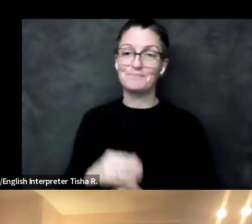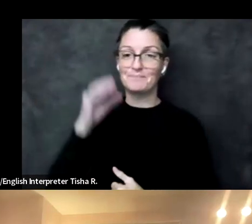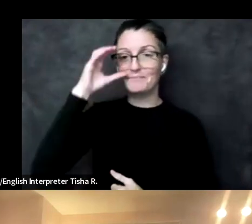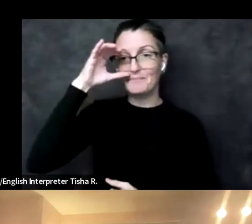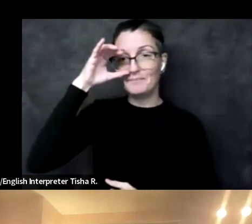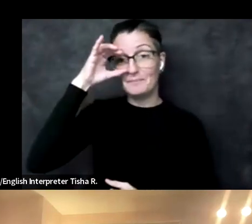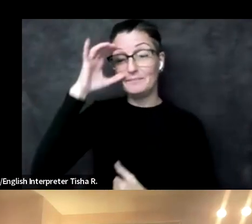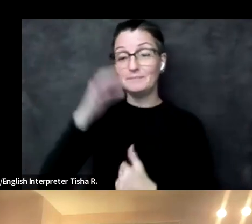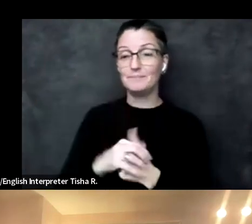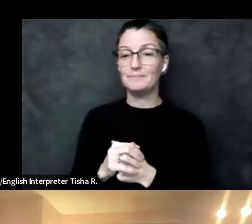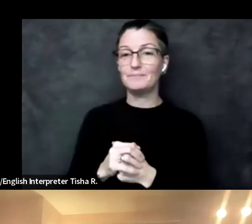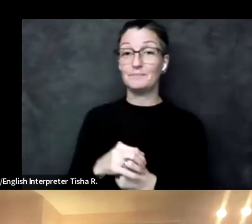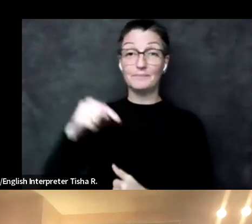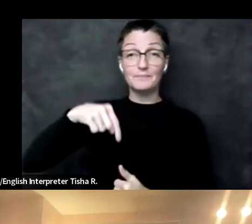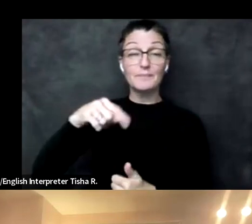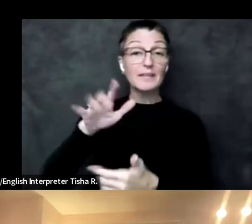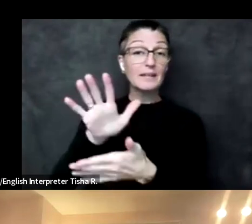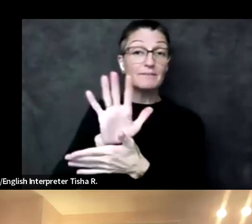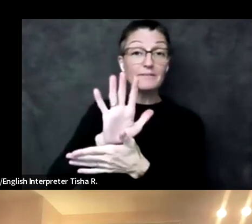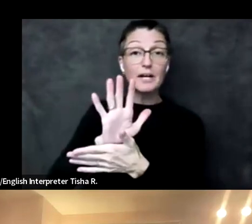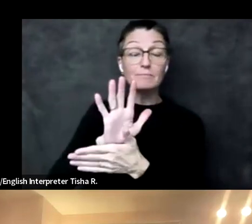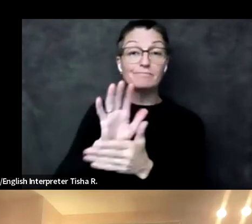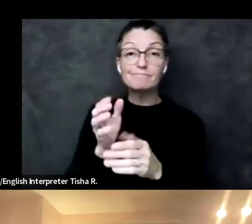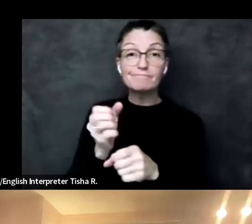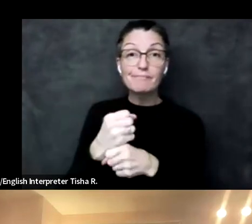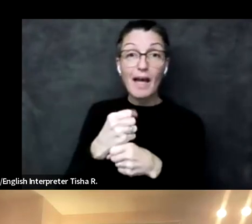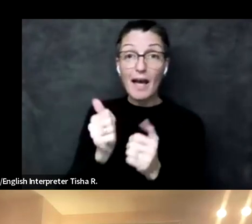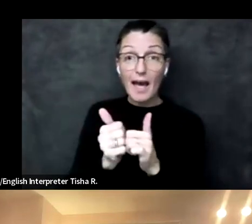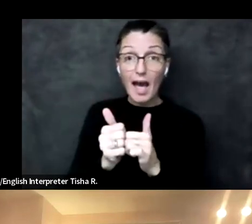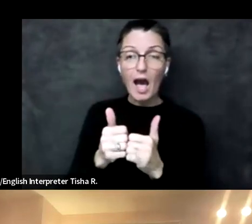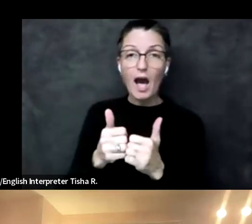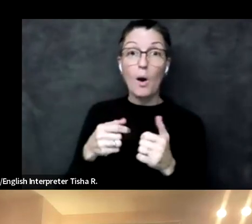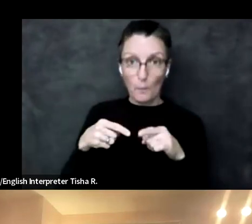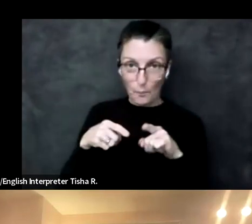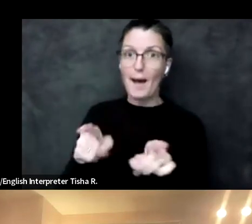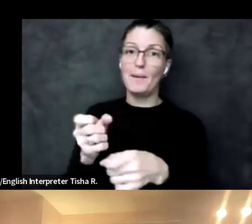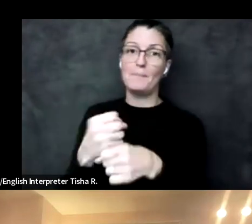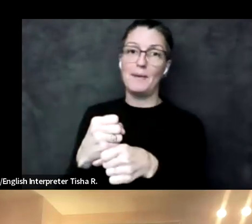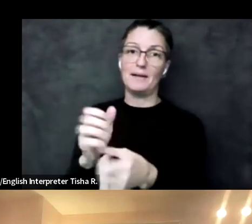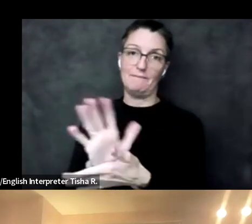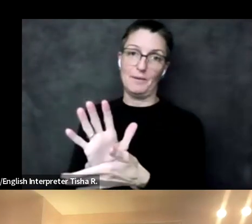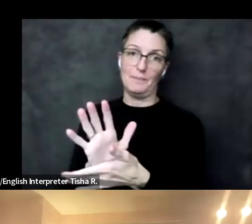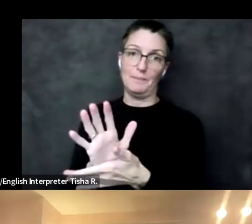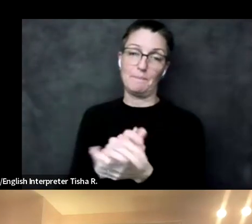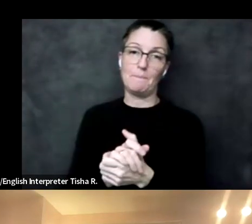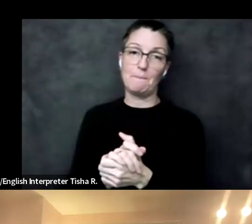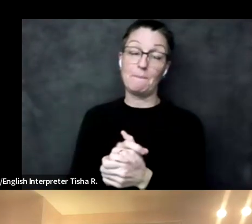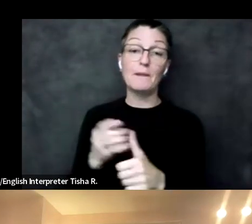this film kind of developed as we were making it. there was first a lot, a lot of research.